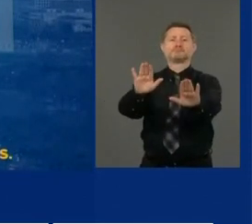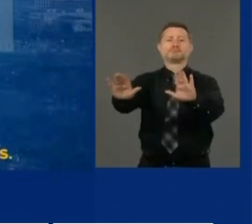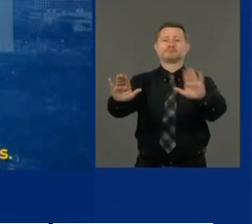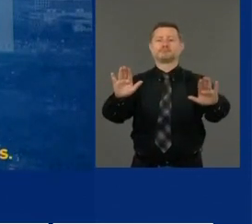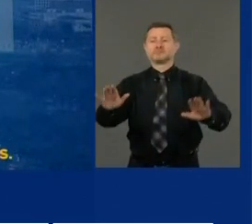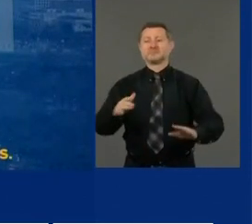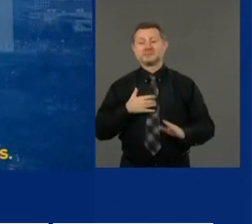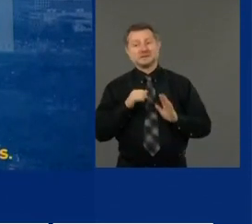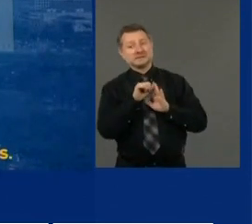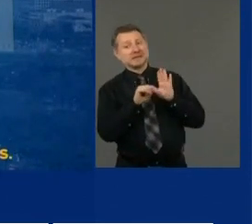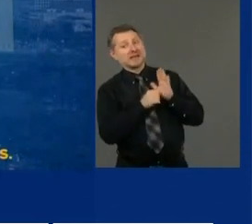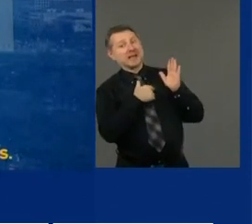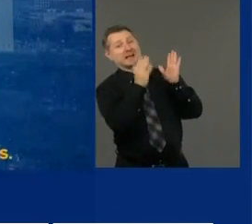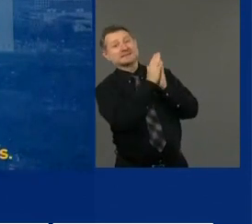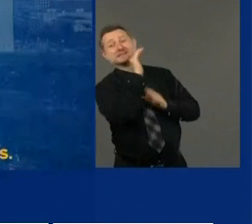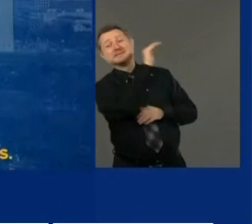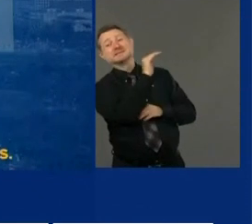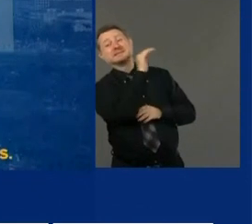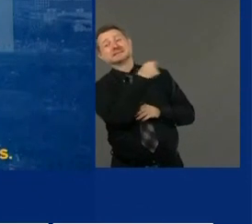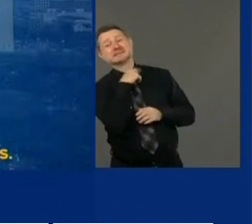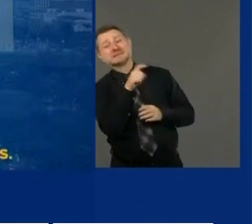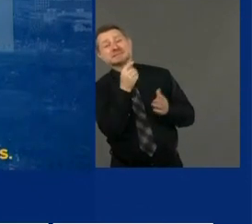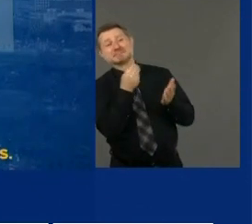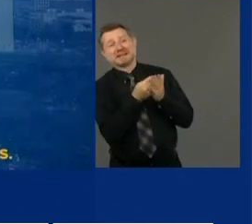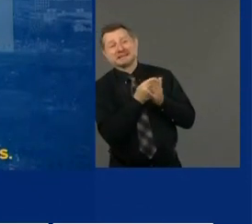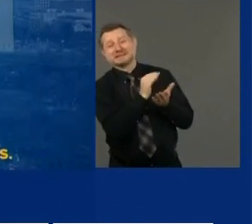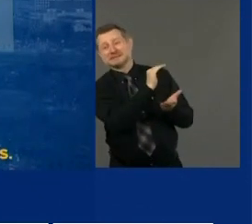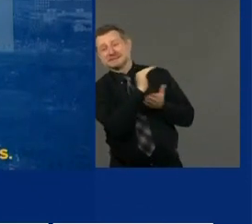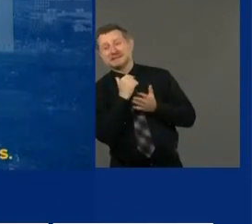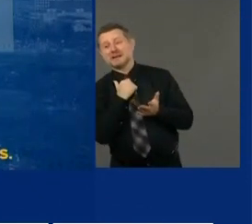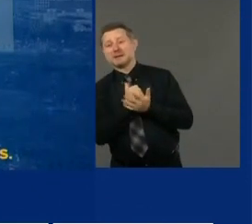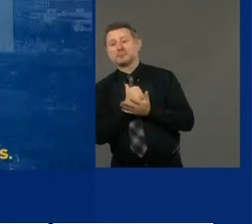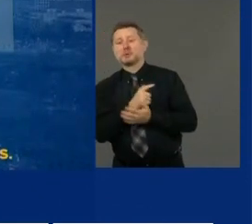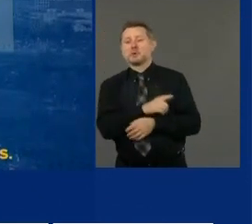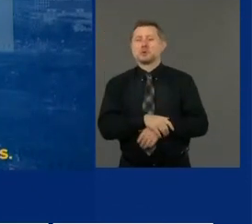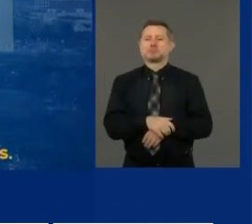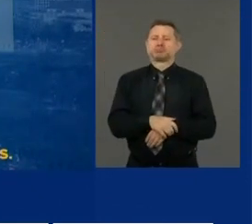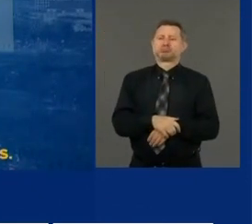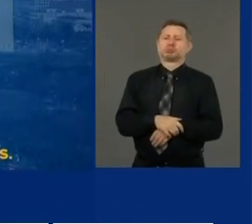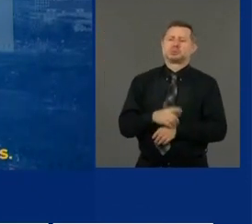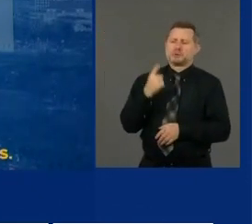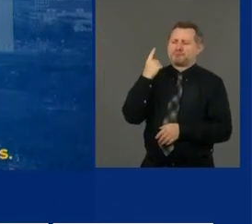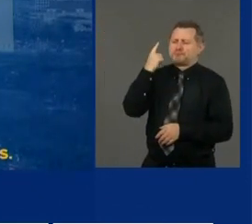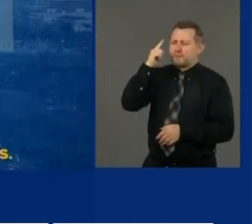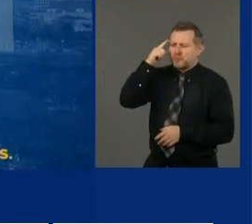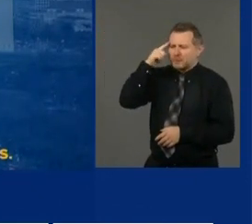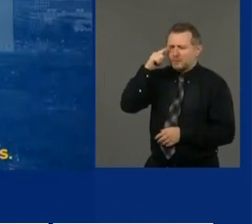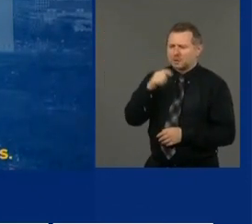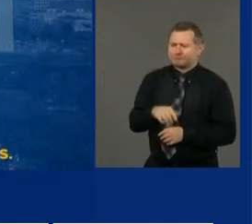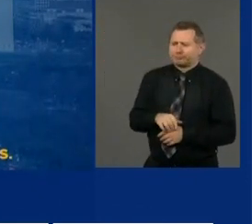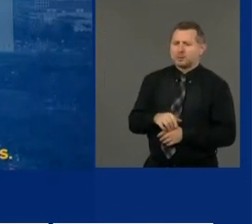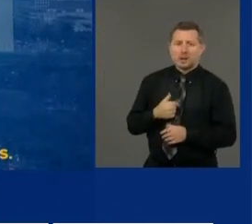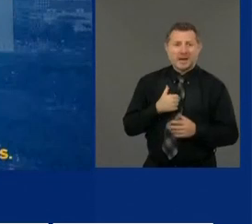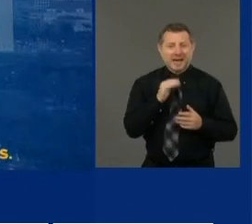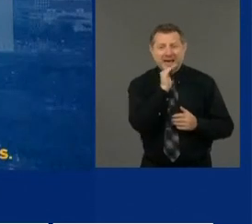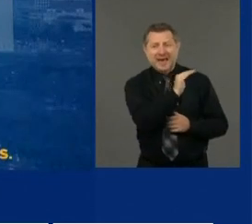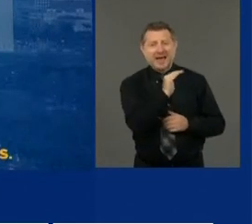SAID IT'S UP TO THE STATES.